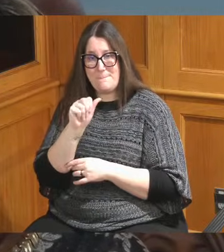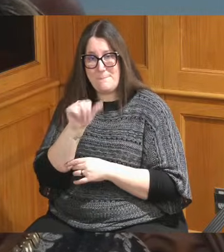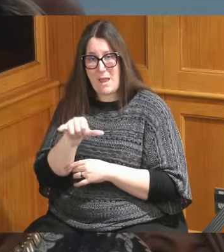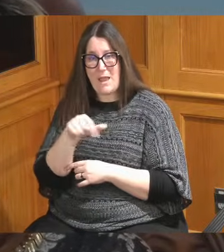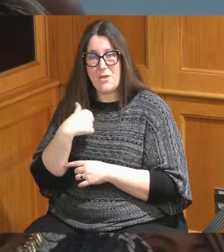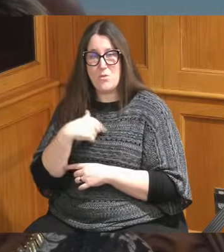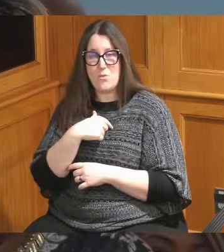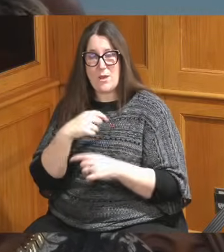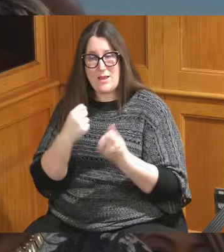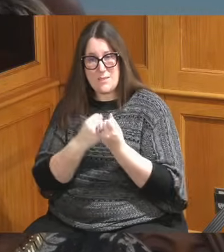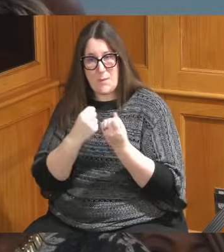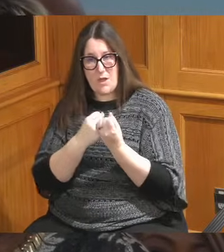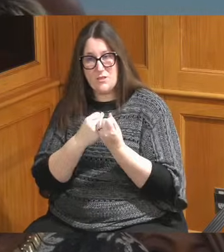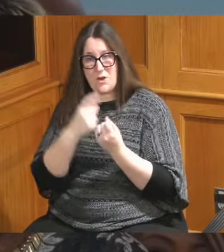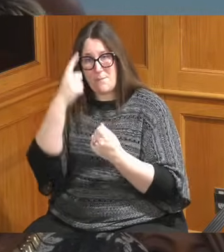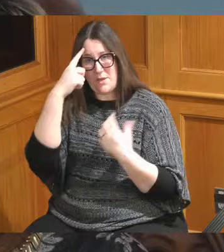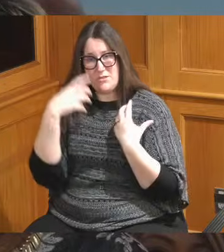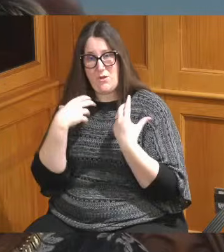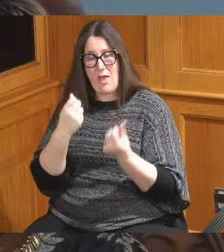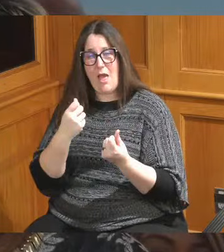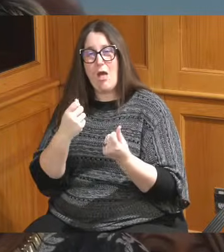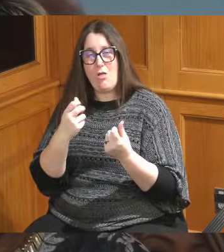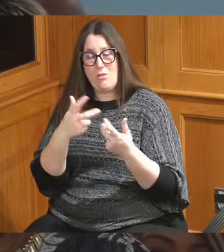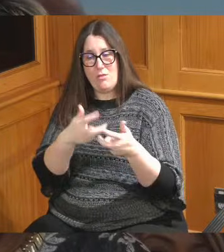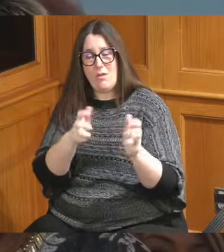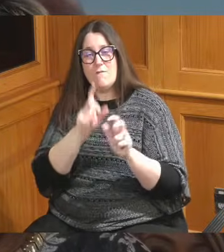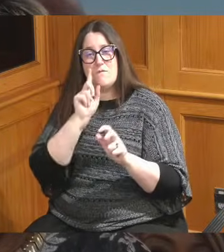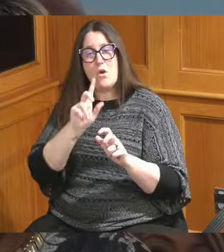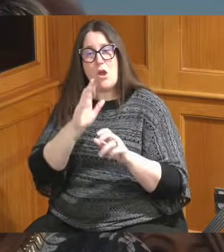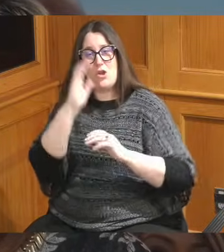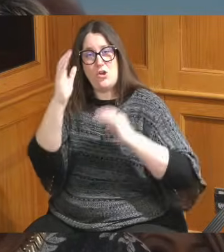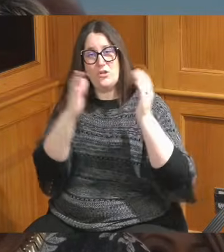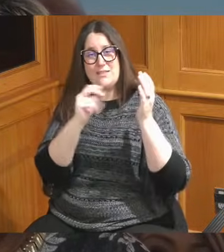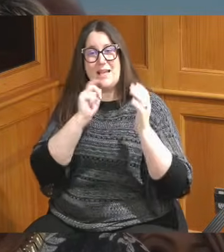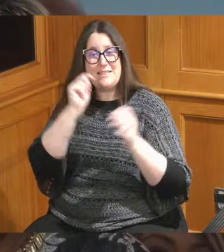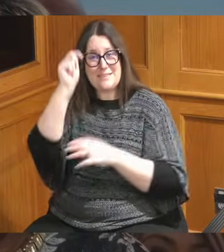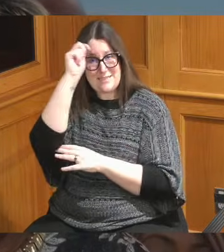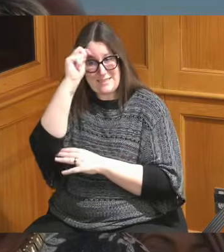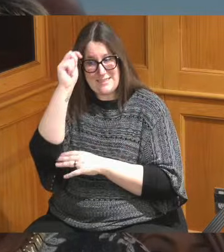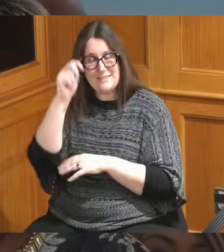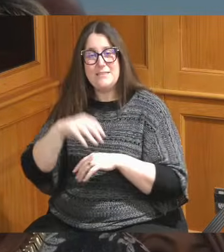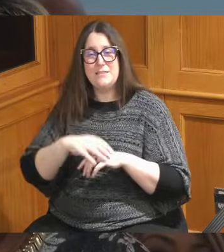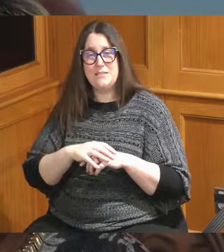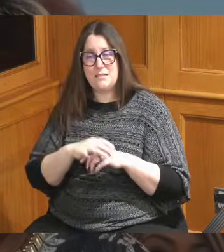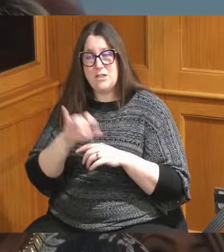health symposium for adults and teens to know and it's now in its fourth year and in July we